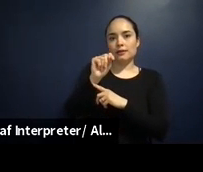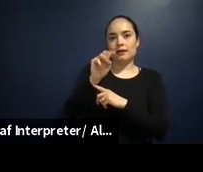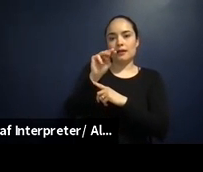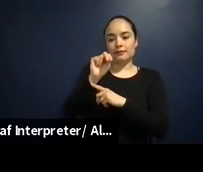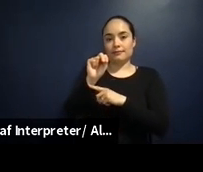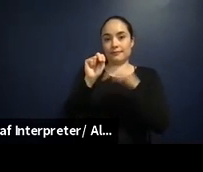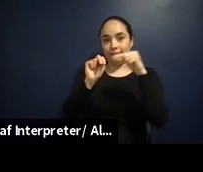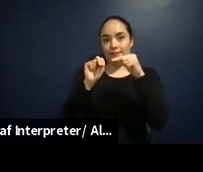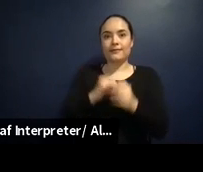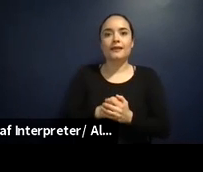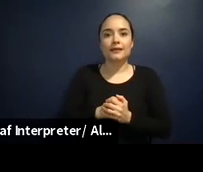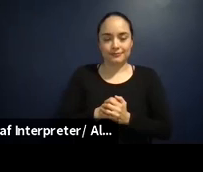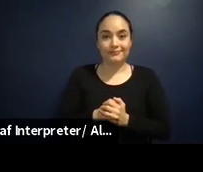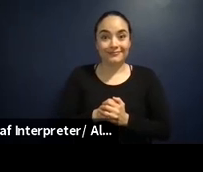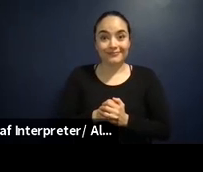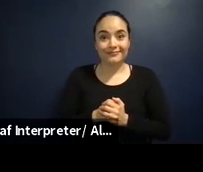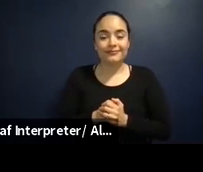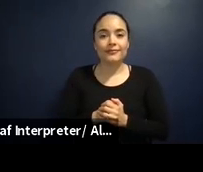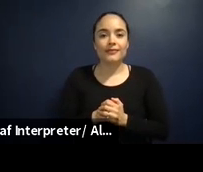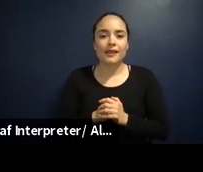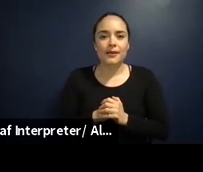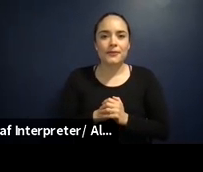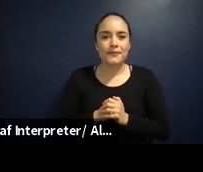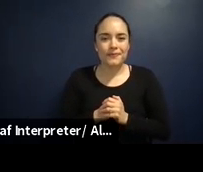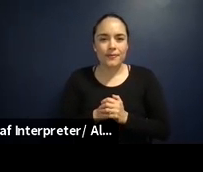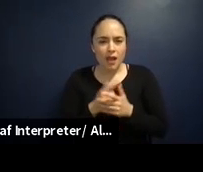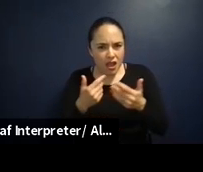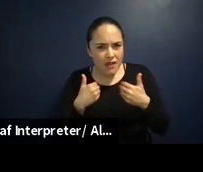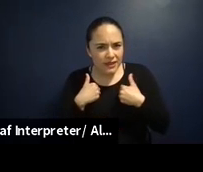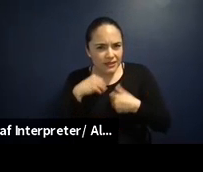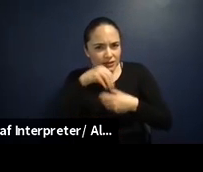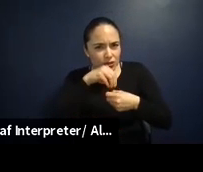it does have crystals, and we do see crystalline versions of it, which we have at the museum, and you